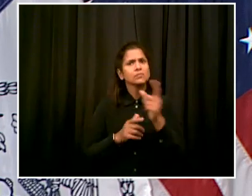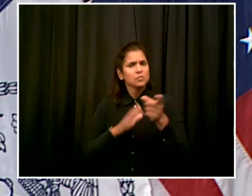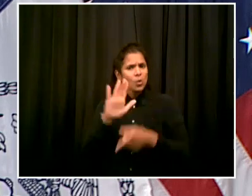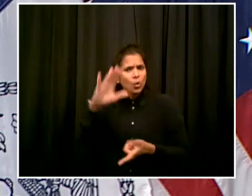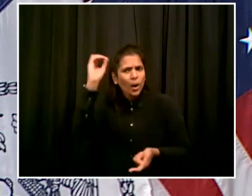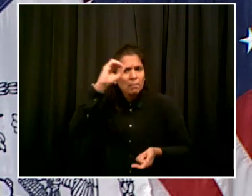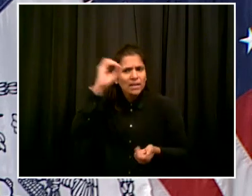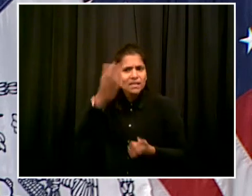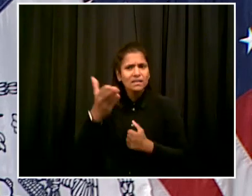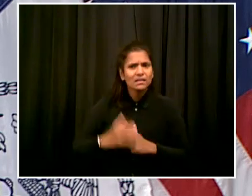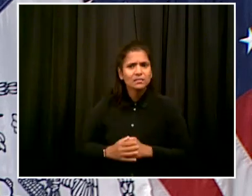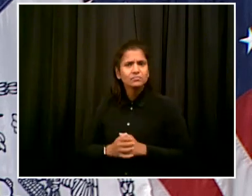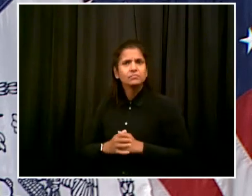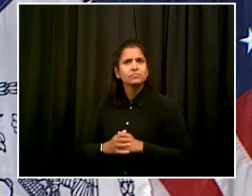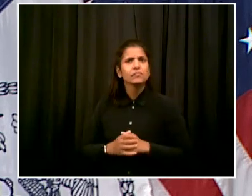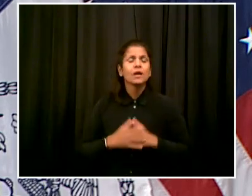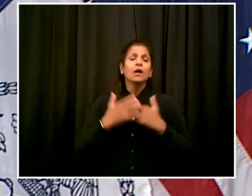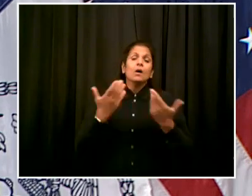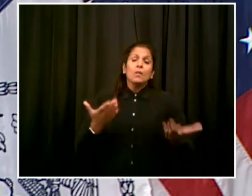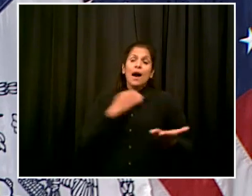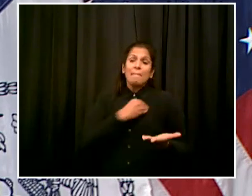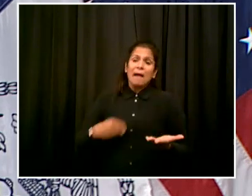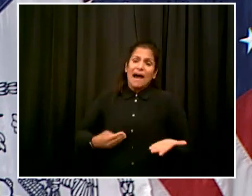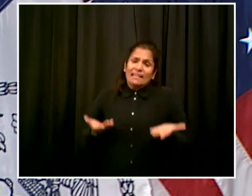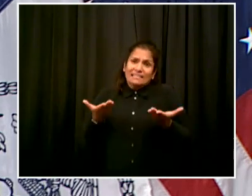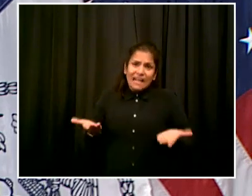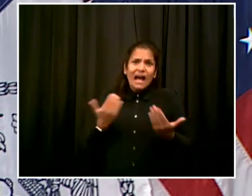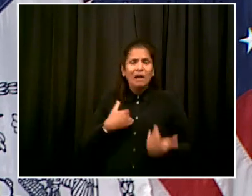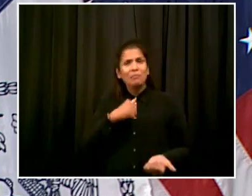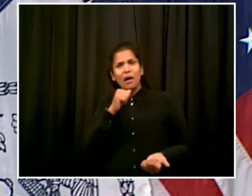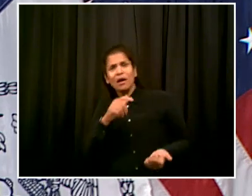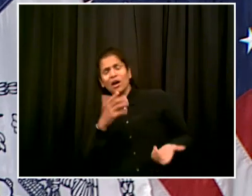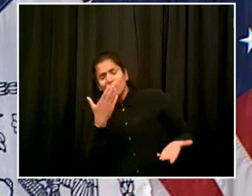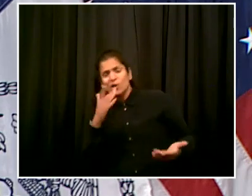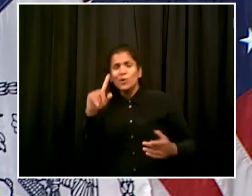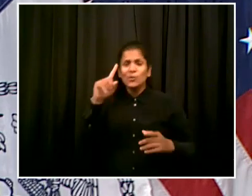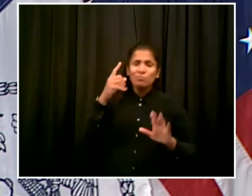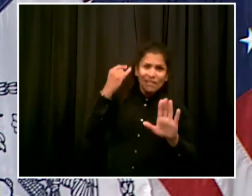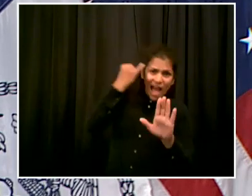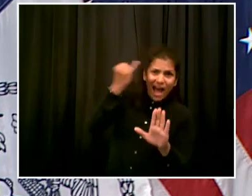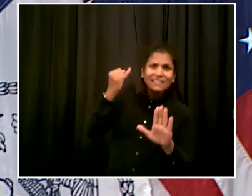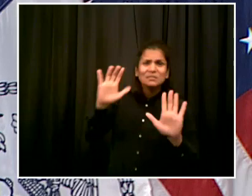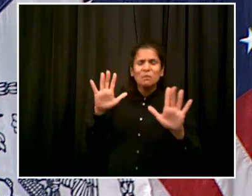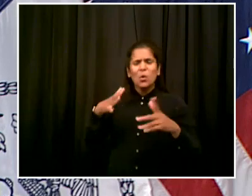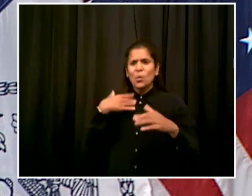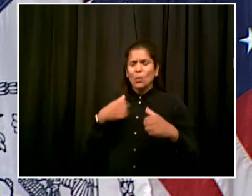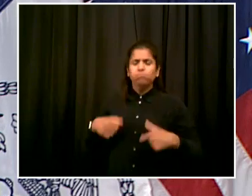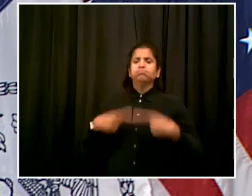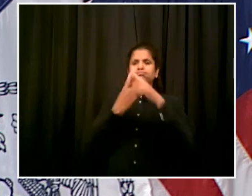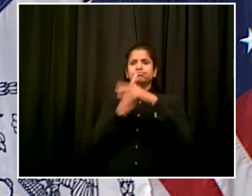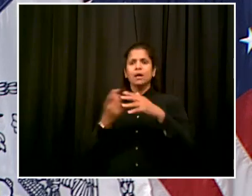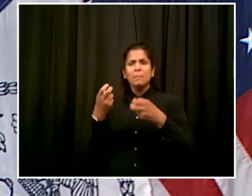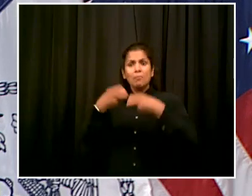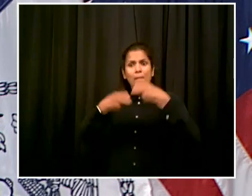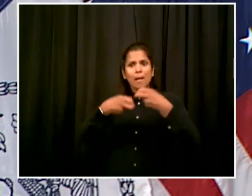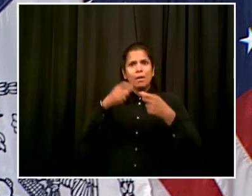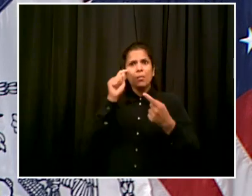FAIR TO SAY THAT IN SEPTEMBER AND OCTOBER THERE